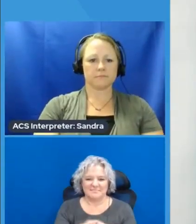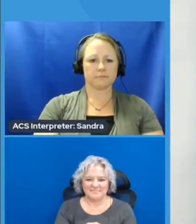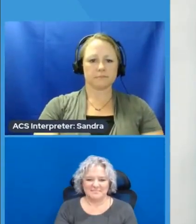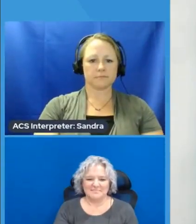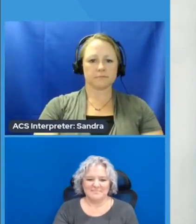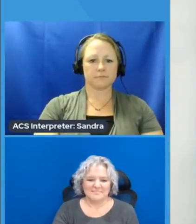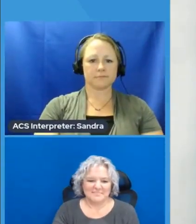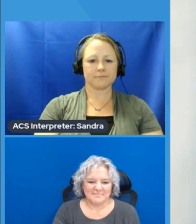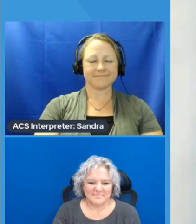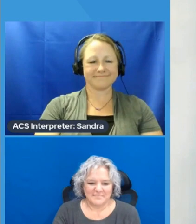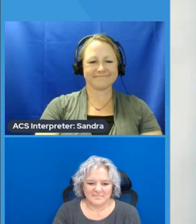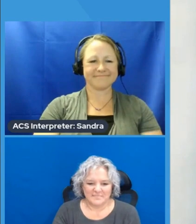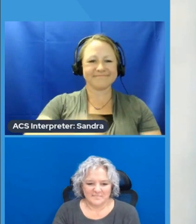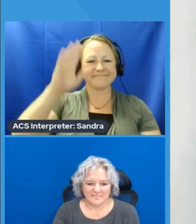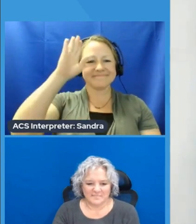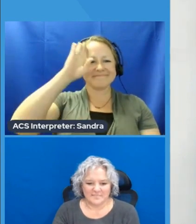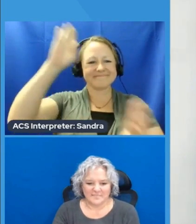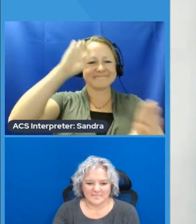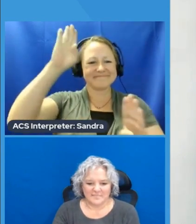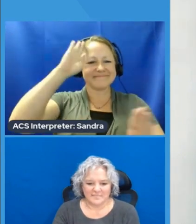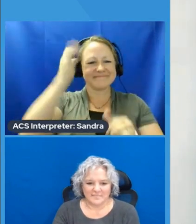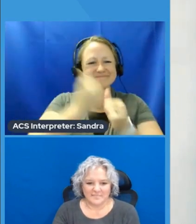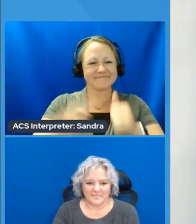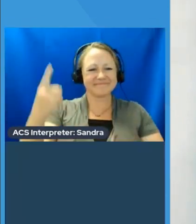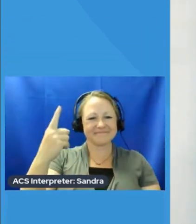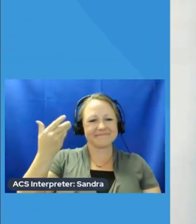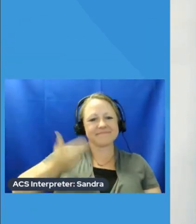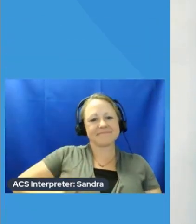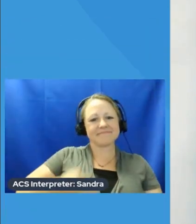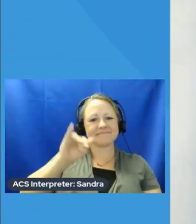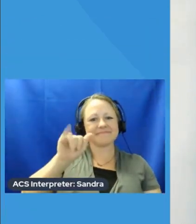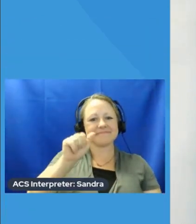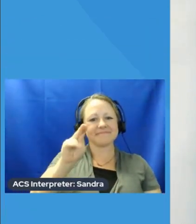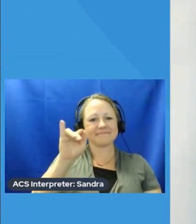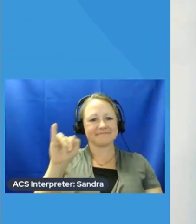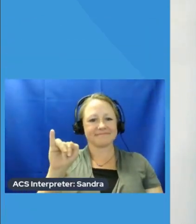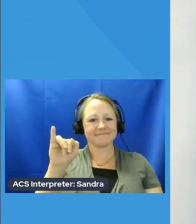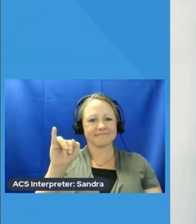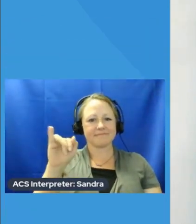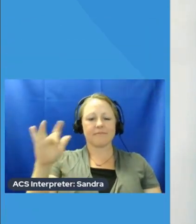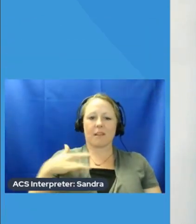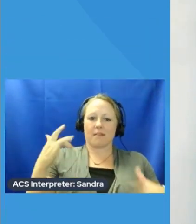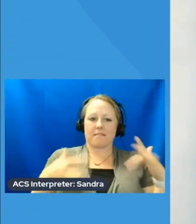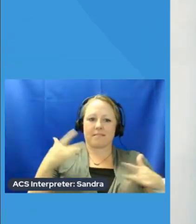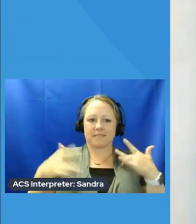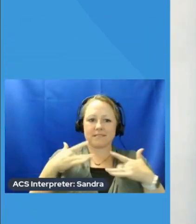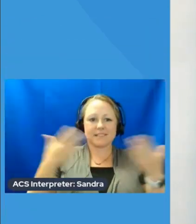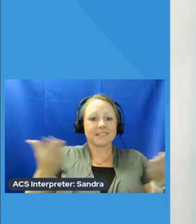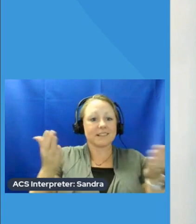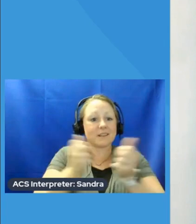Hi, everyone. I'm Jani I'm so excited to be with you to today and to be able to help celebrate